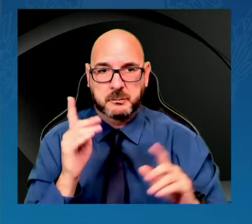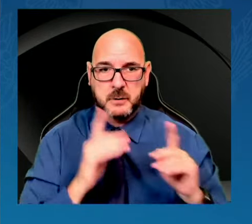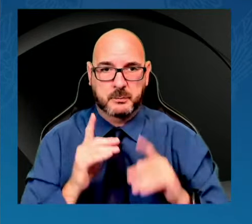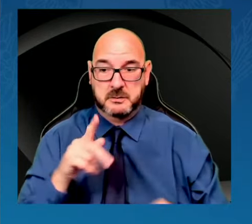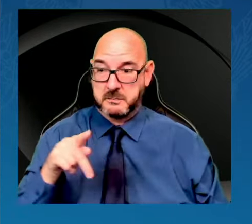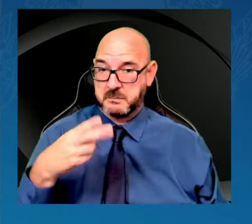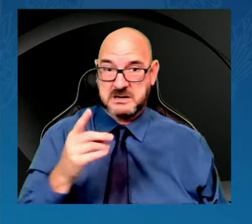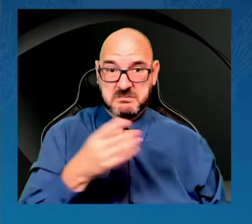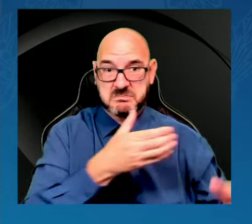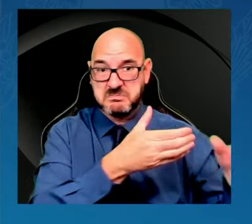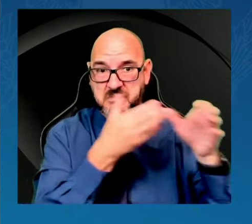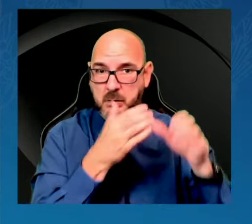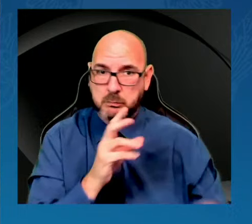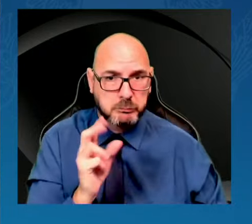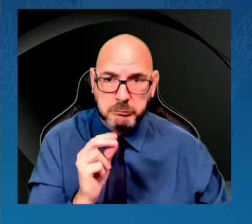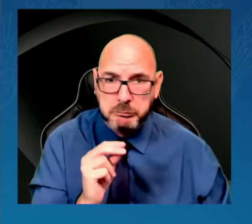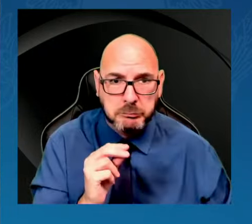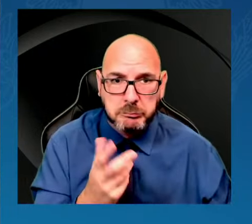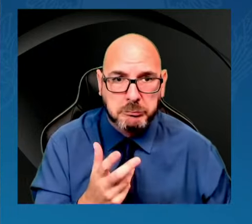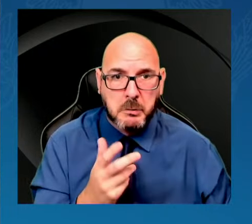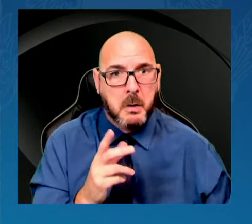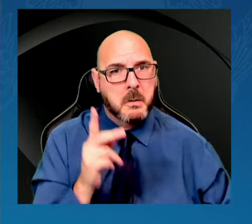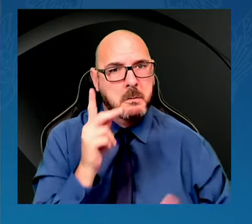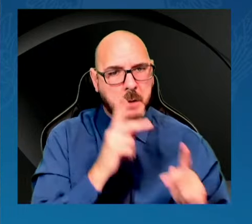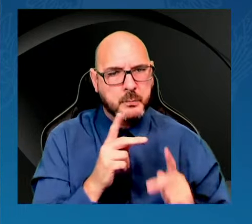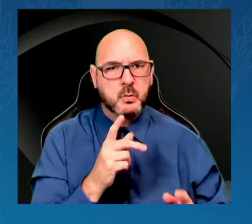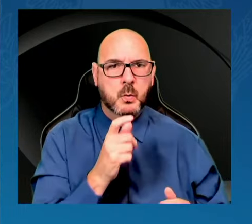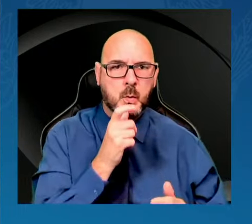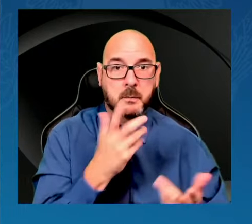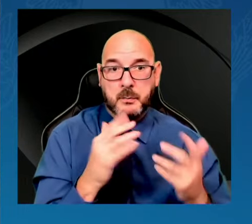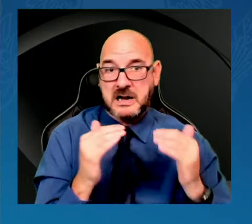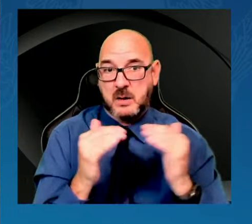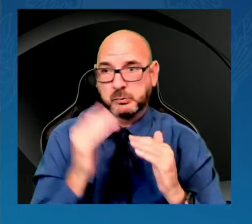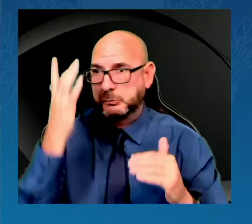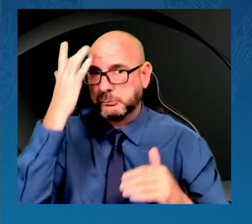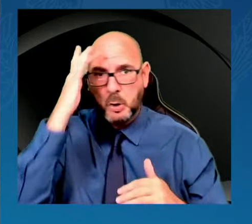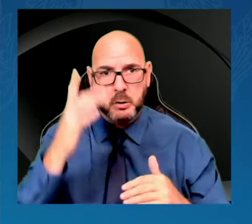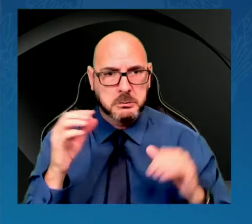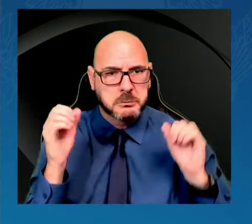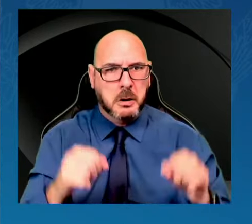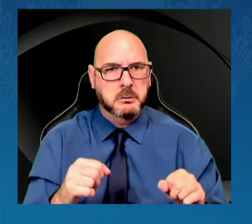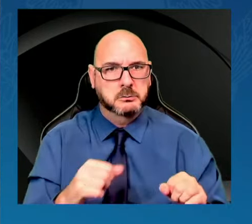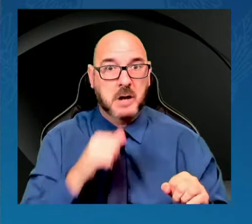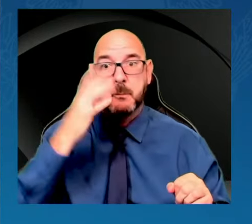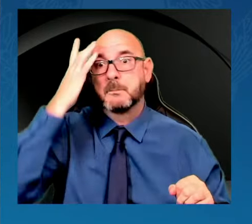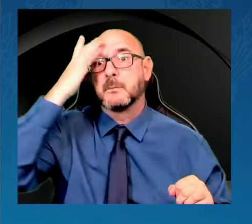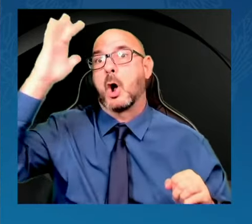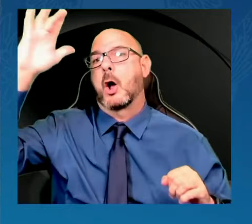if not even smarter, who are farmers, people -- giving people access to that technology,